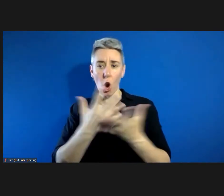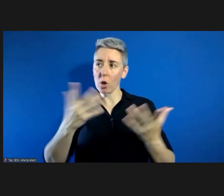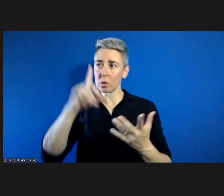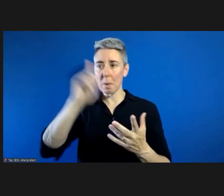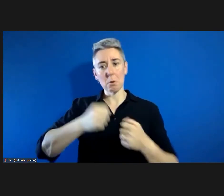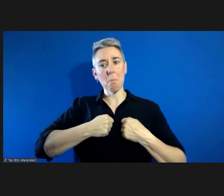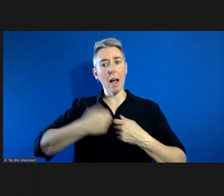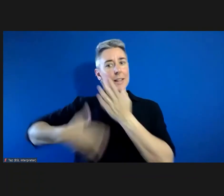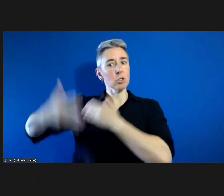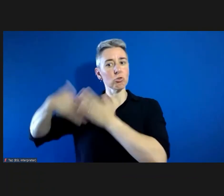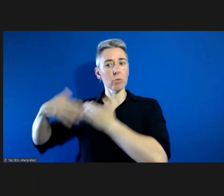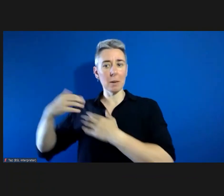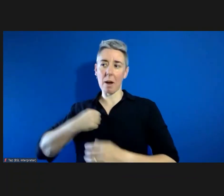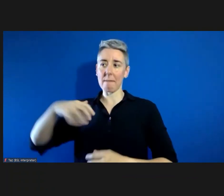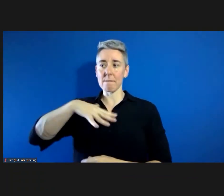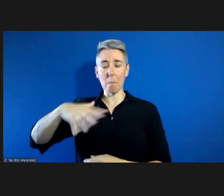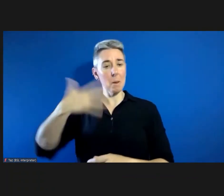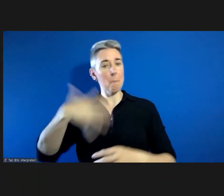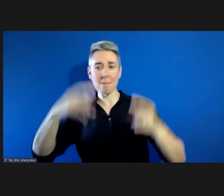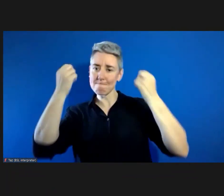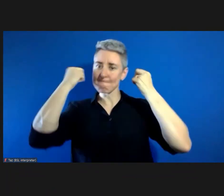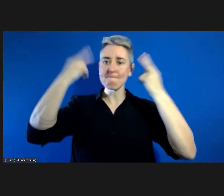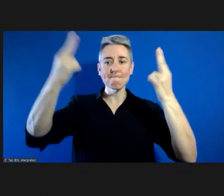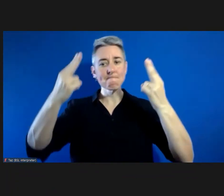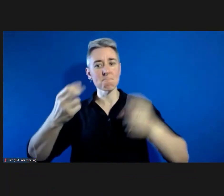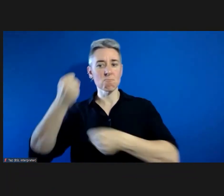and what they believe in, I'd be proud of that no matter what class it was.